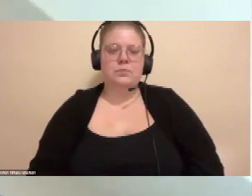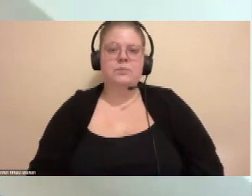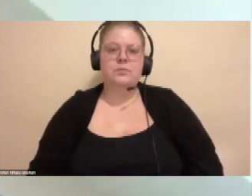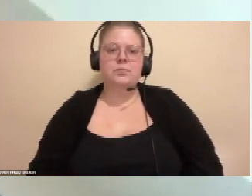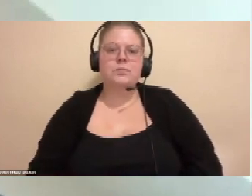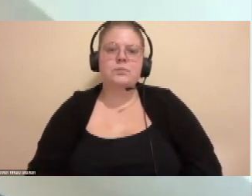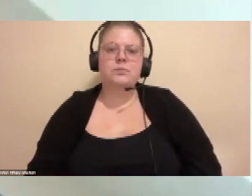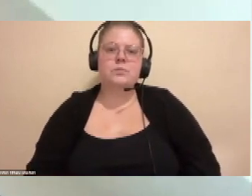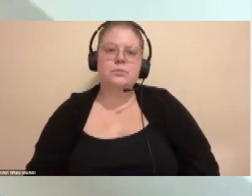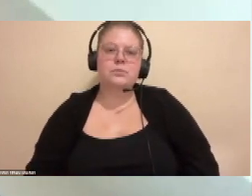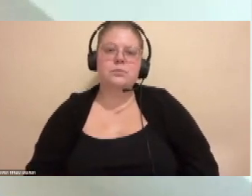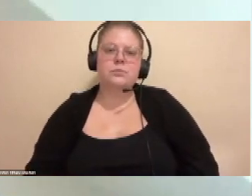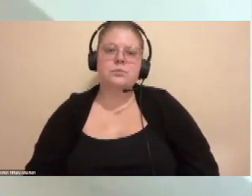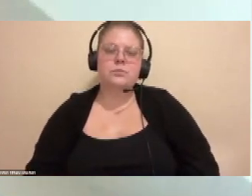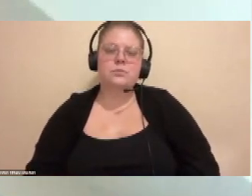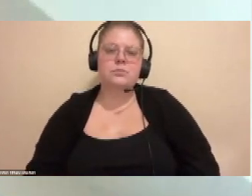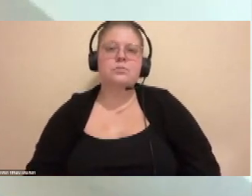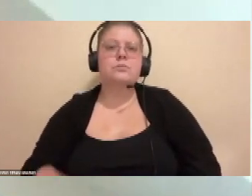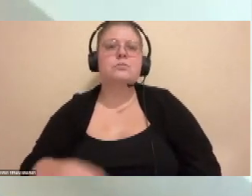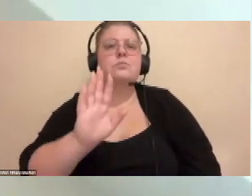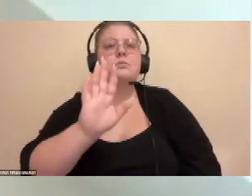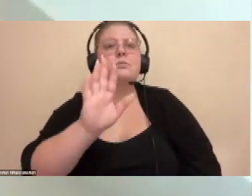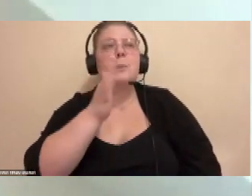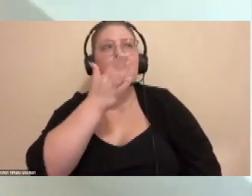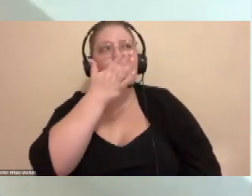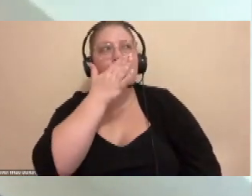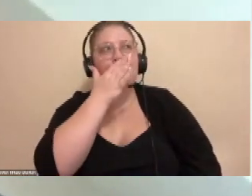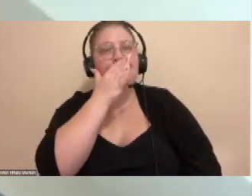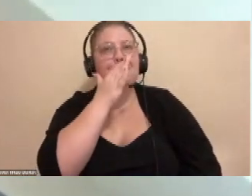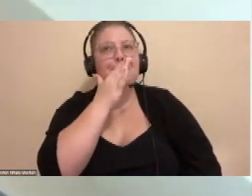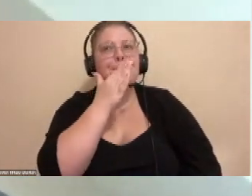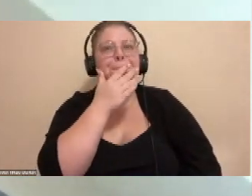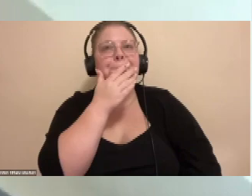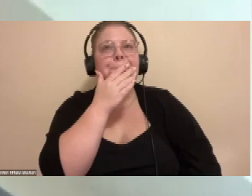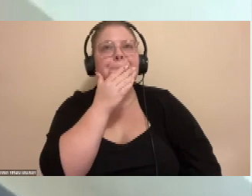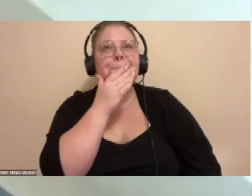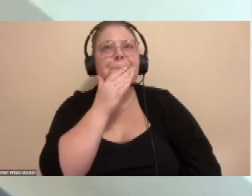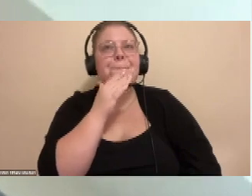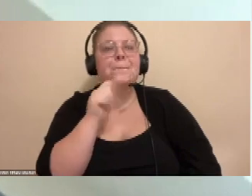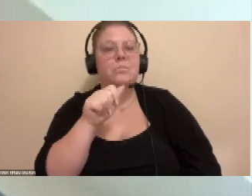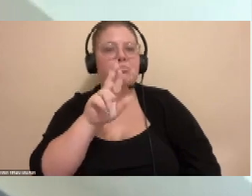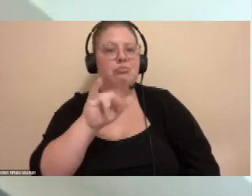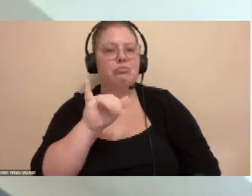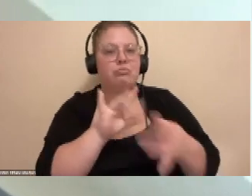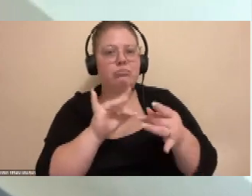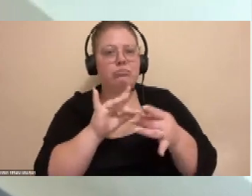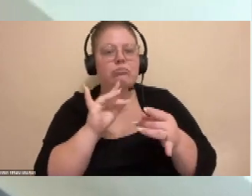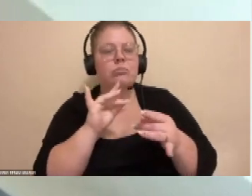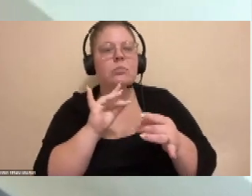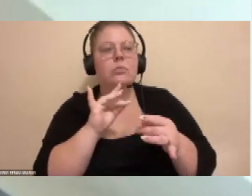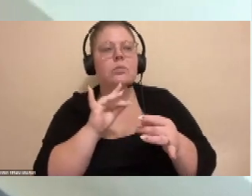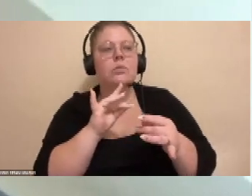a clear sense as to what interventions are going to be enhancing